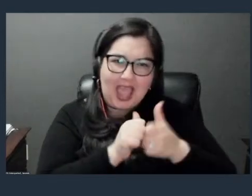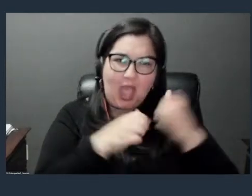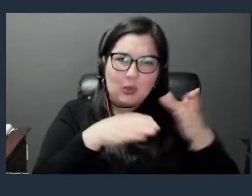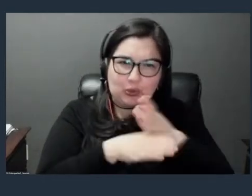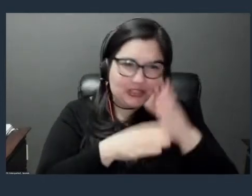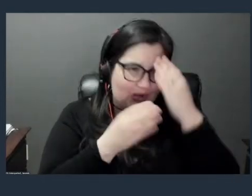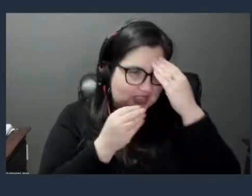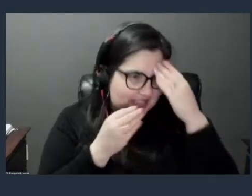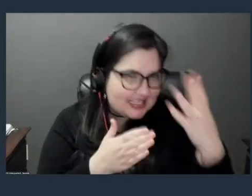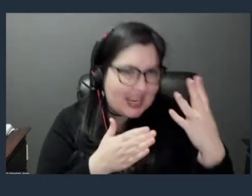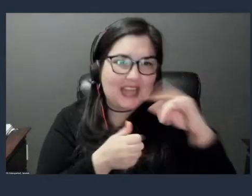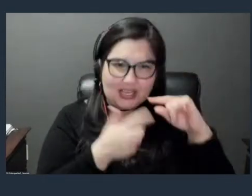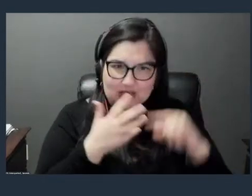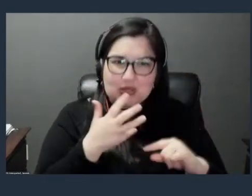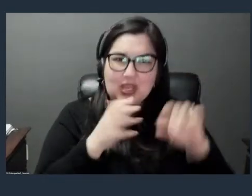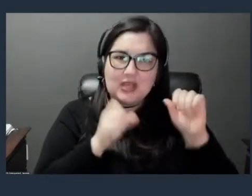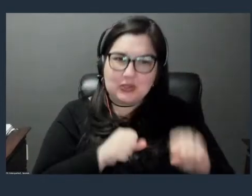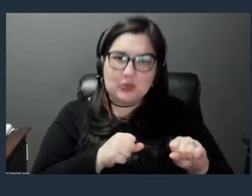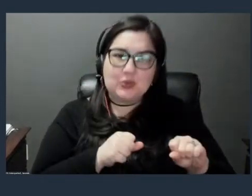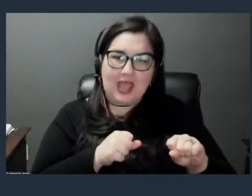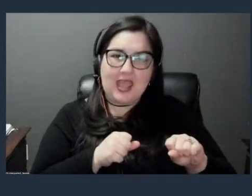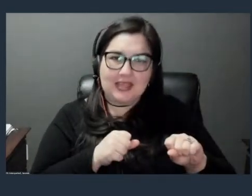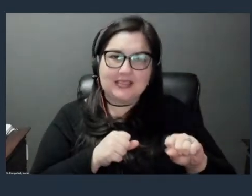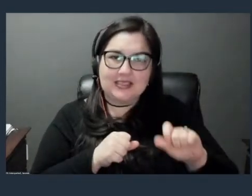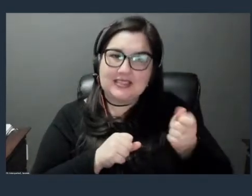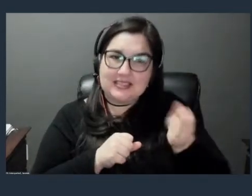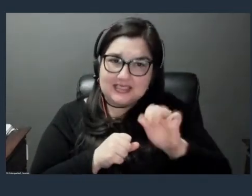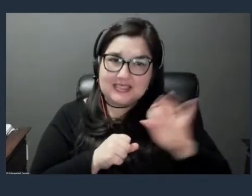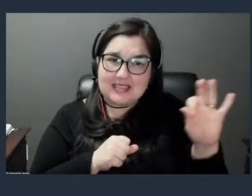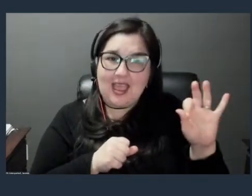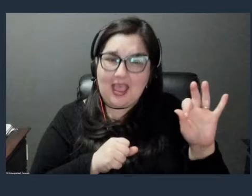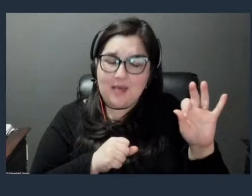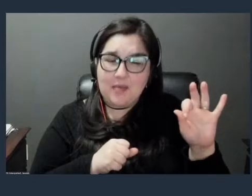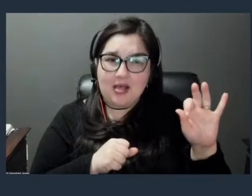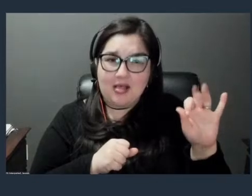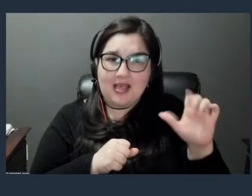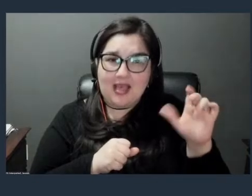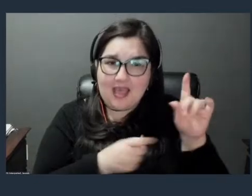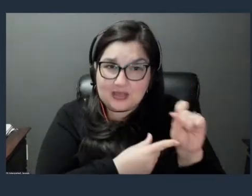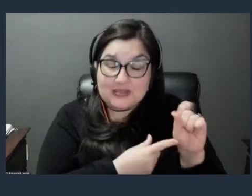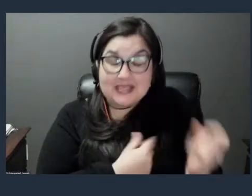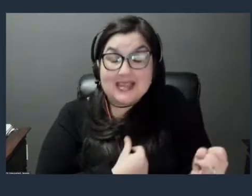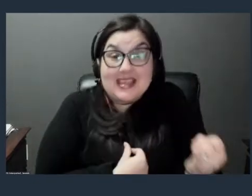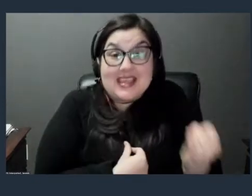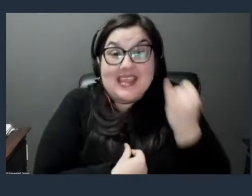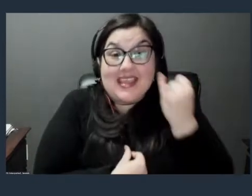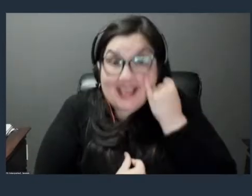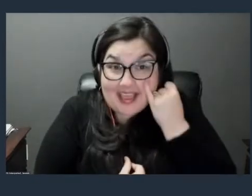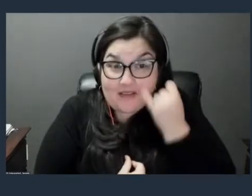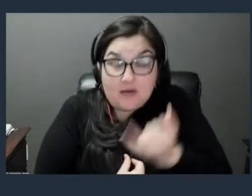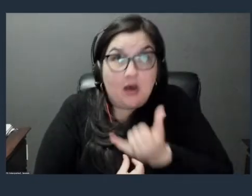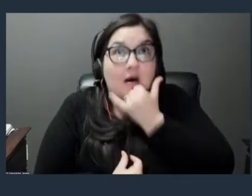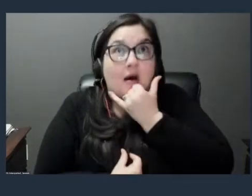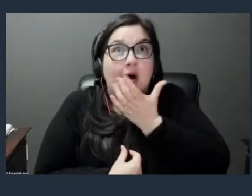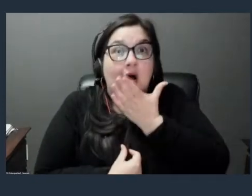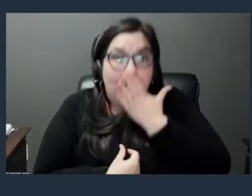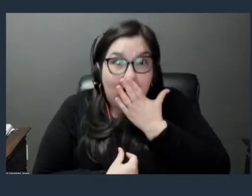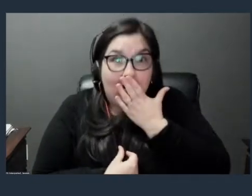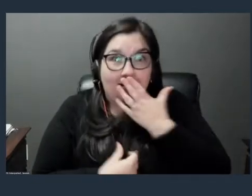you can go to disable these ACLs. And if you got that wrong, if you're seeing access blocked